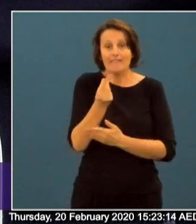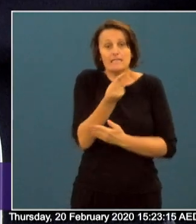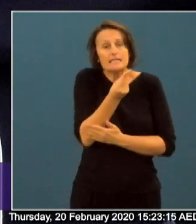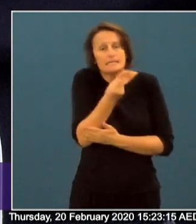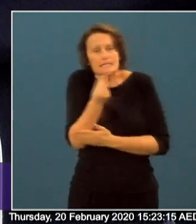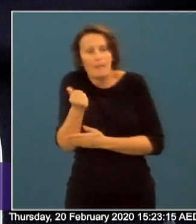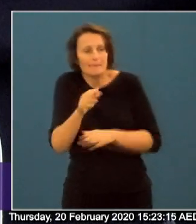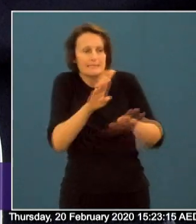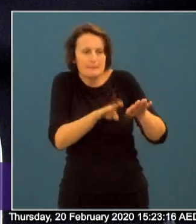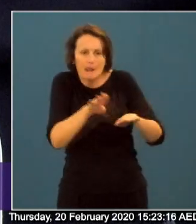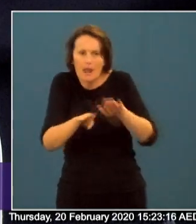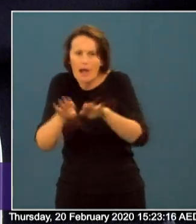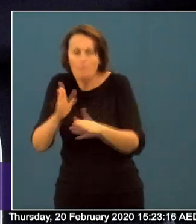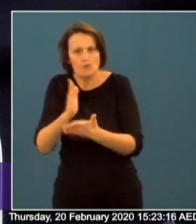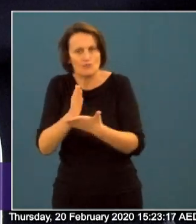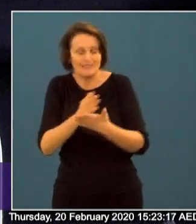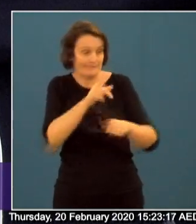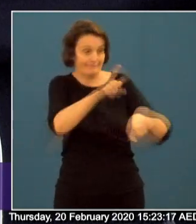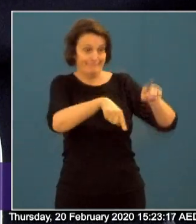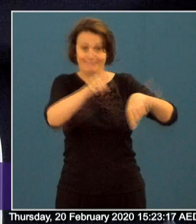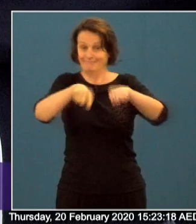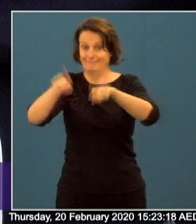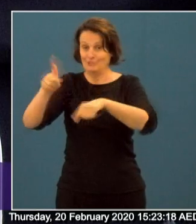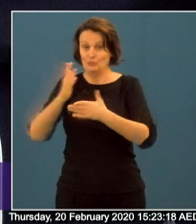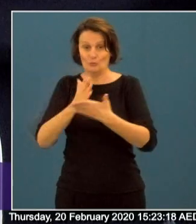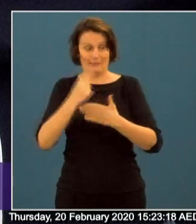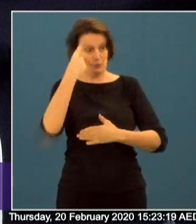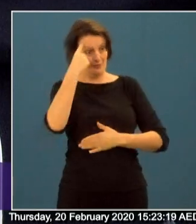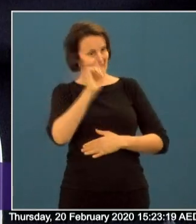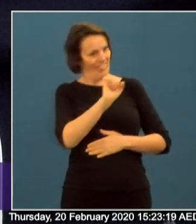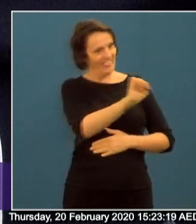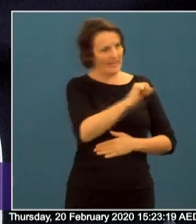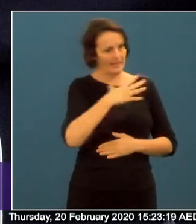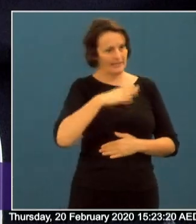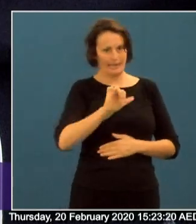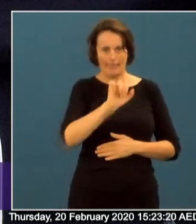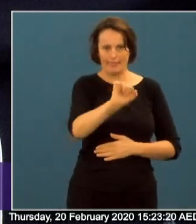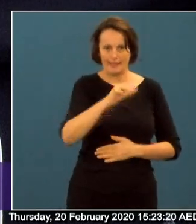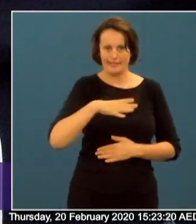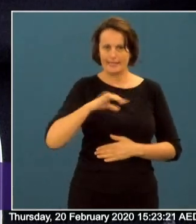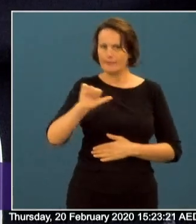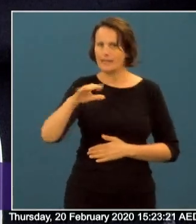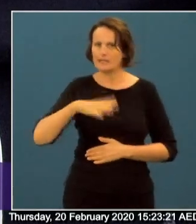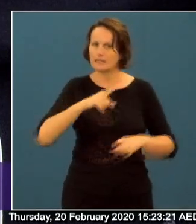they would need to be tailored to the needs of the individual person. And does that make it a challenge then to mandate the use of